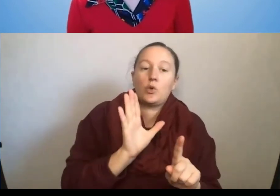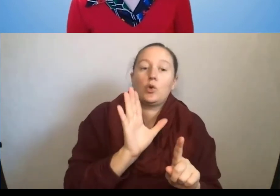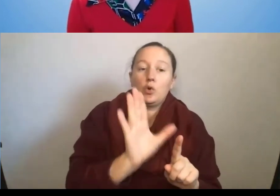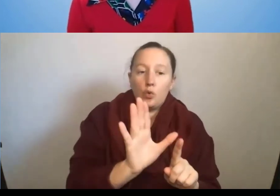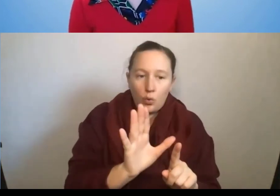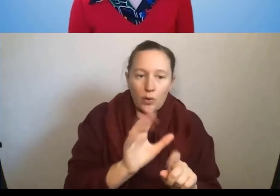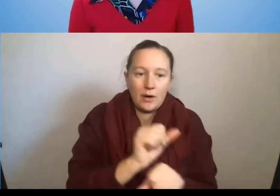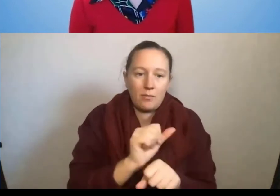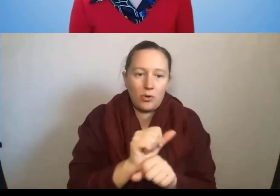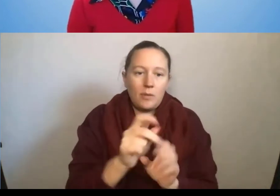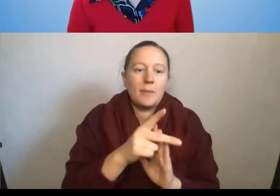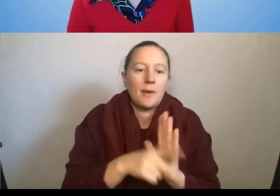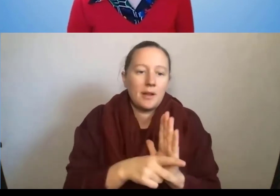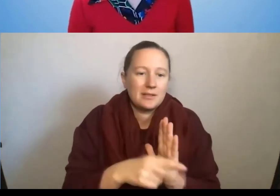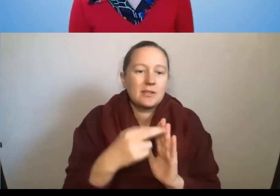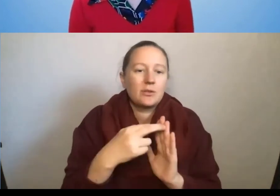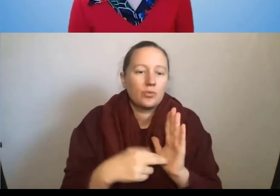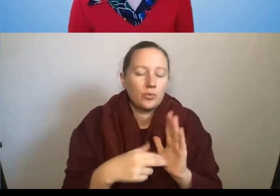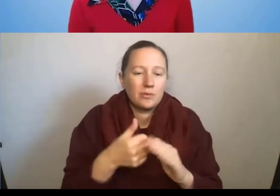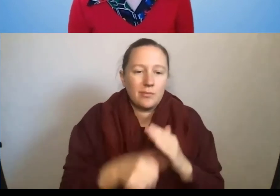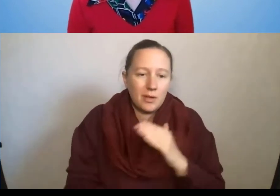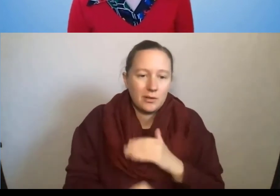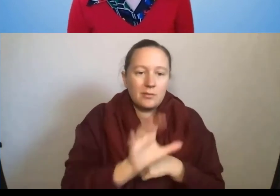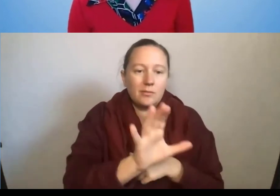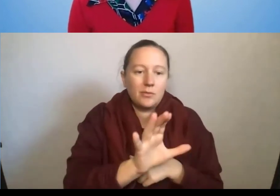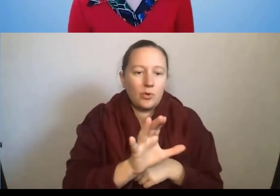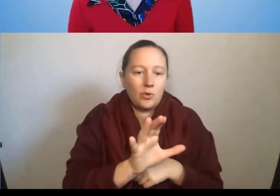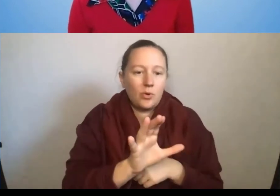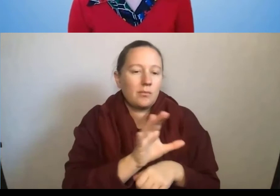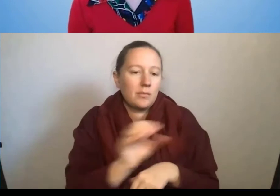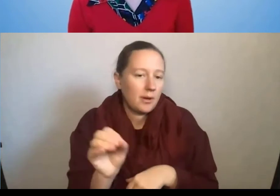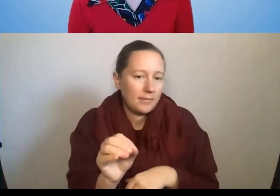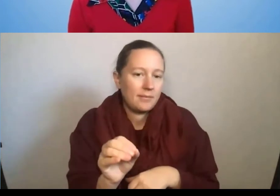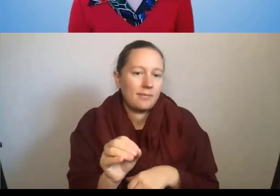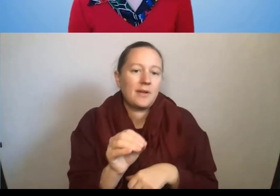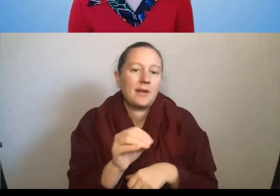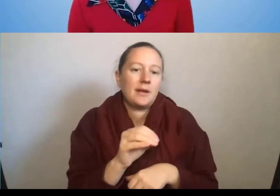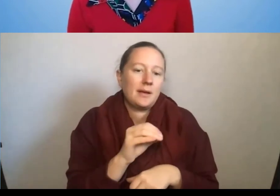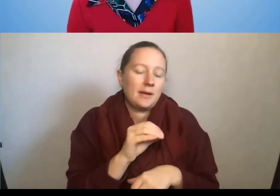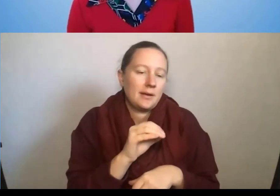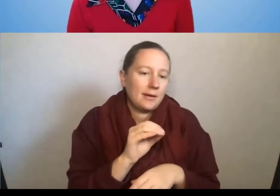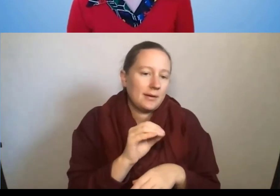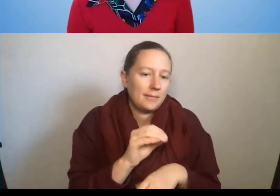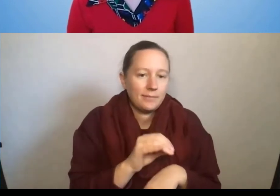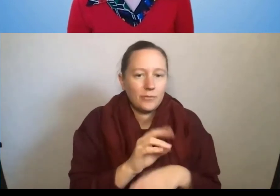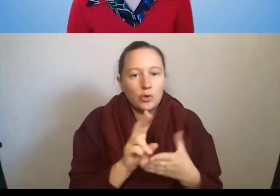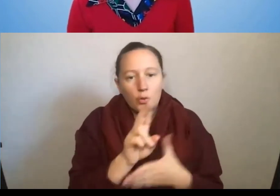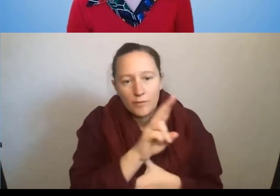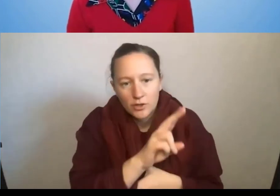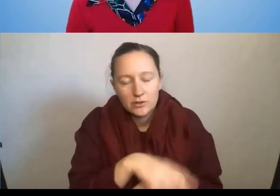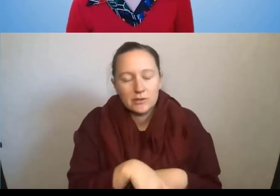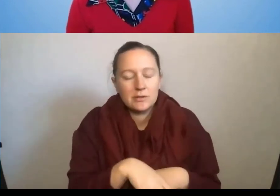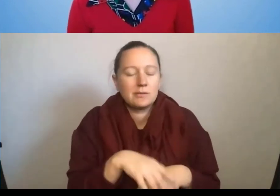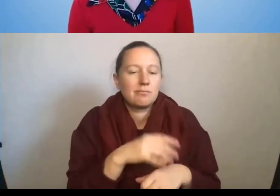or rules within your individual institution or center or university.